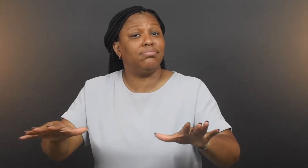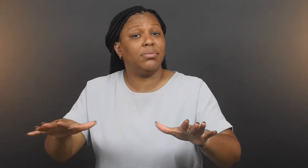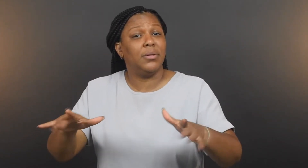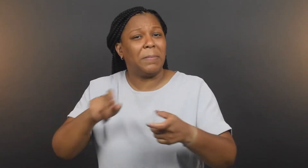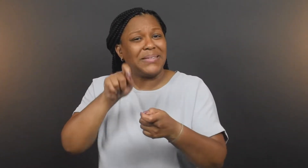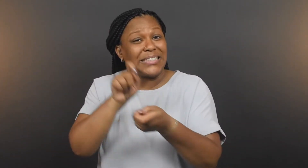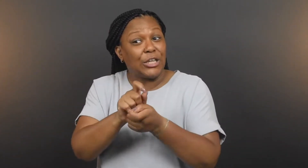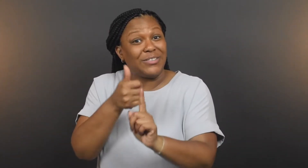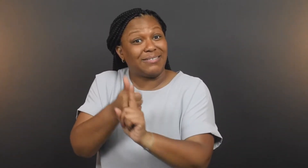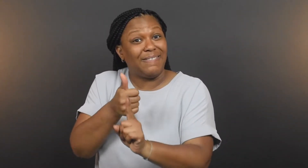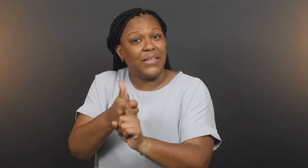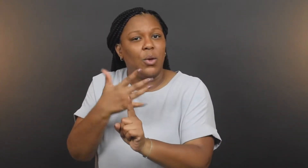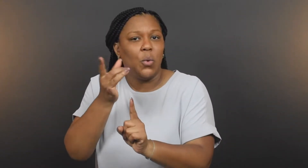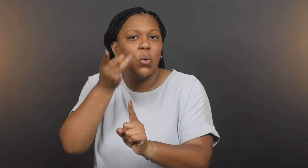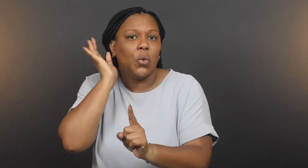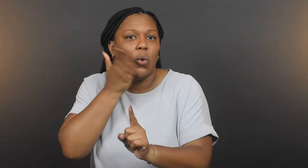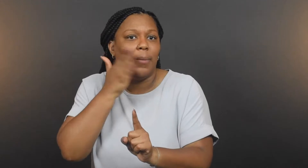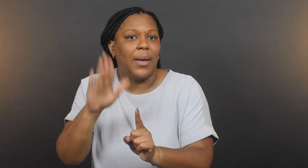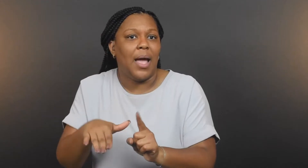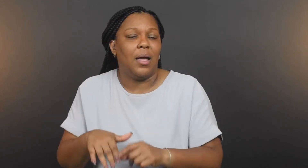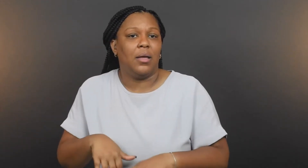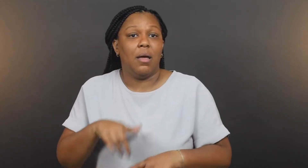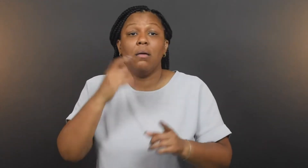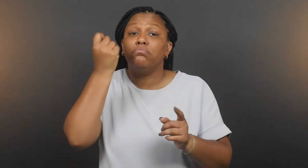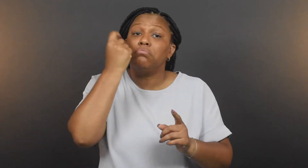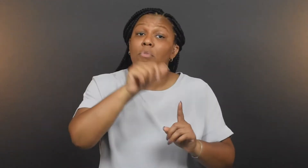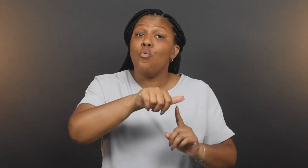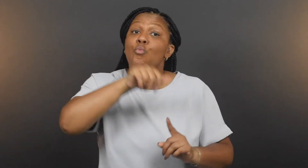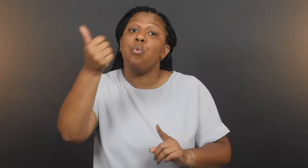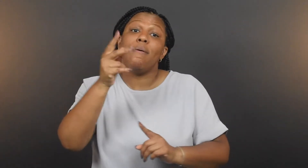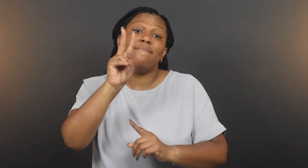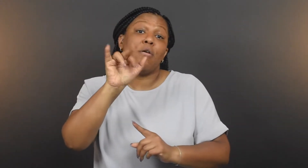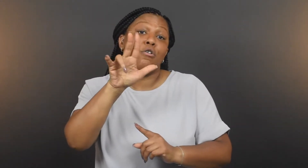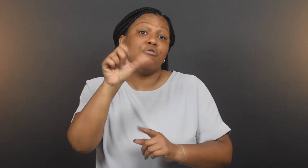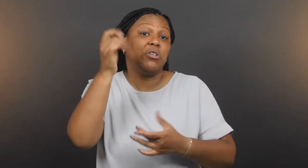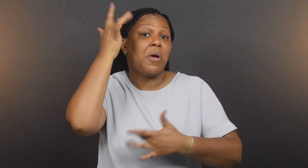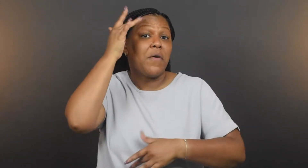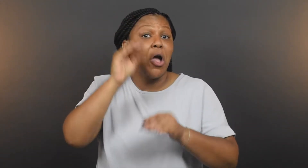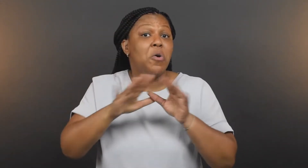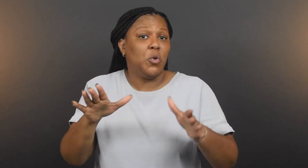It’s a hallmark of viruses that are particularly bad, but other viruses